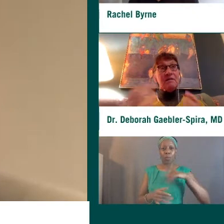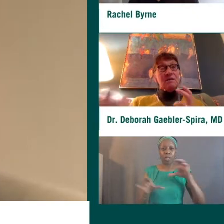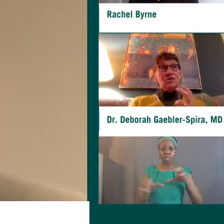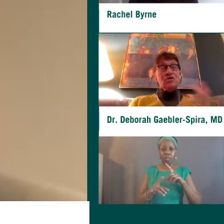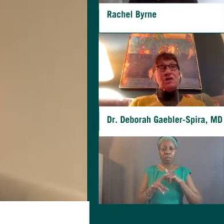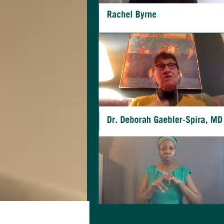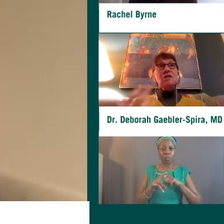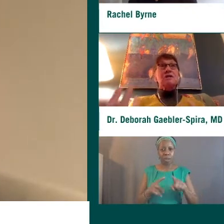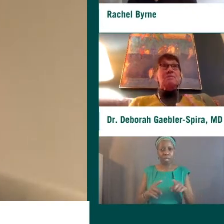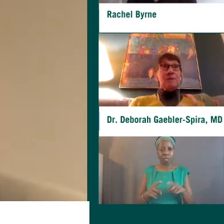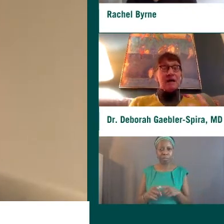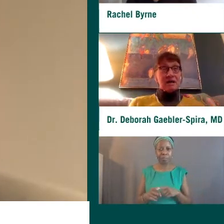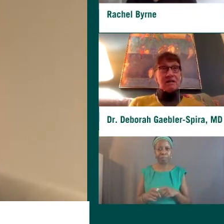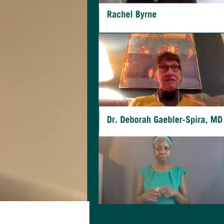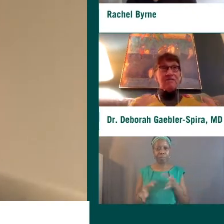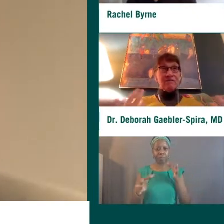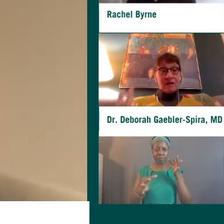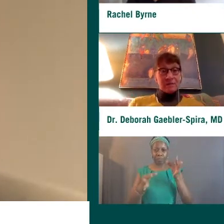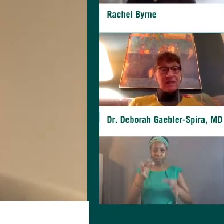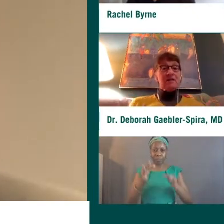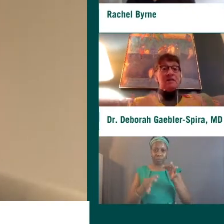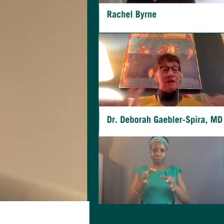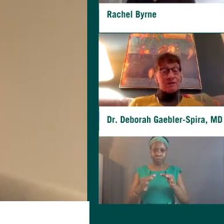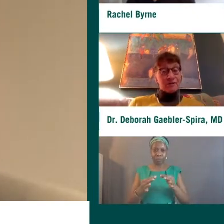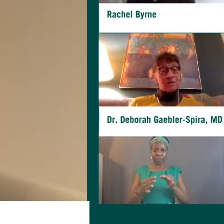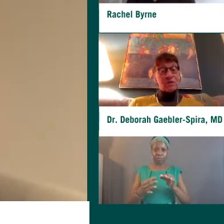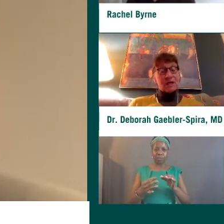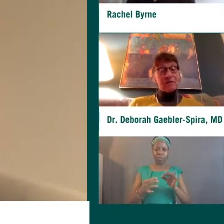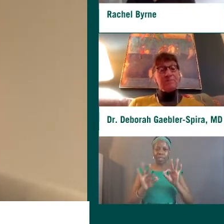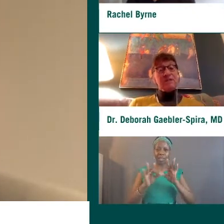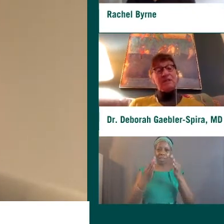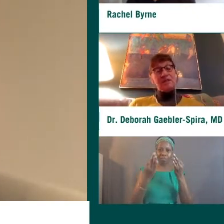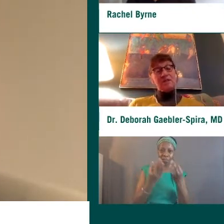but judging by the family and Larke's ability